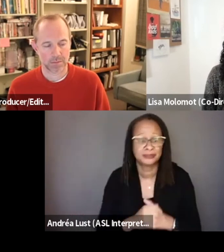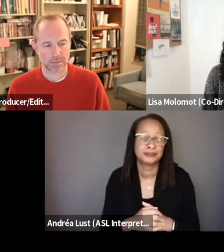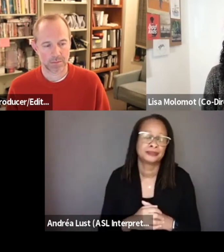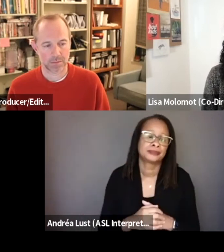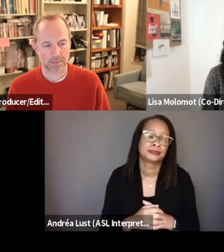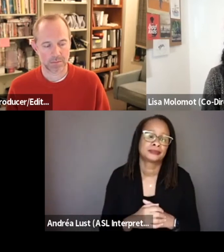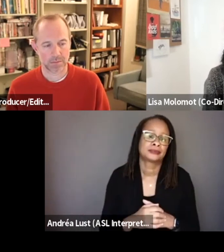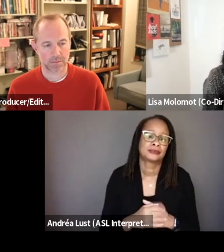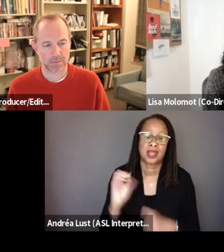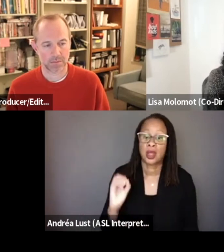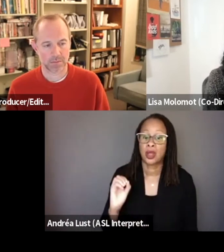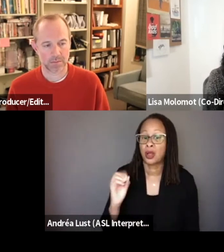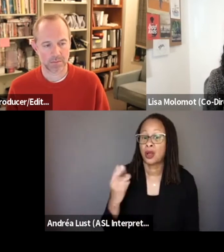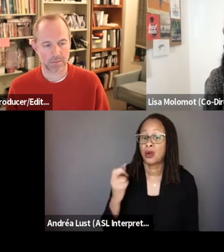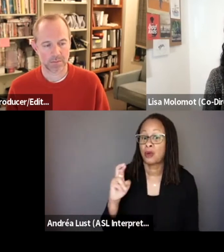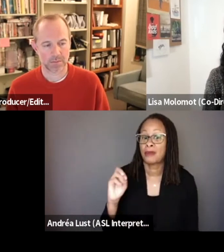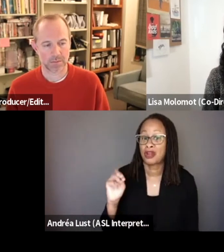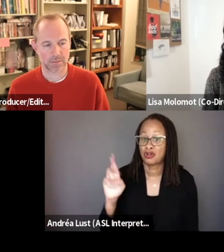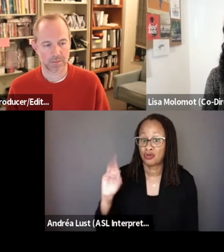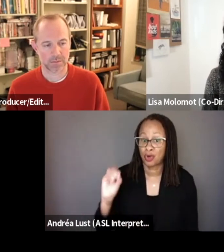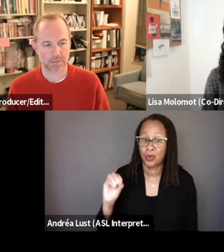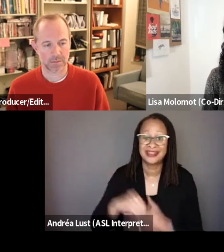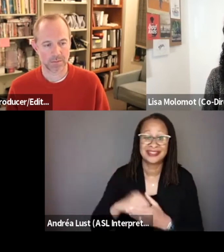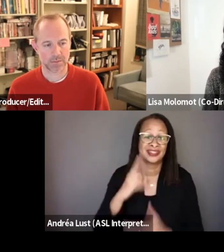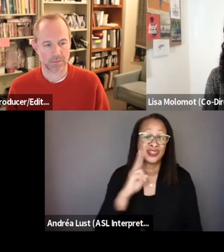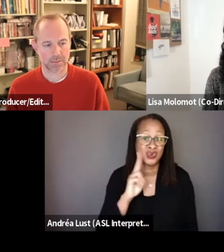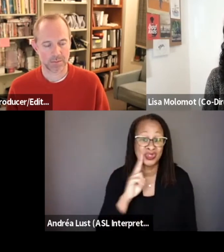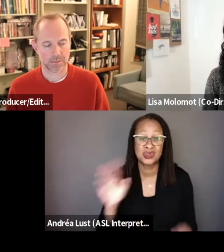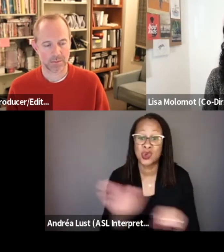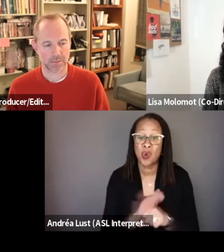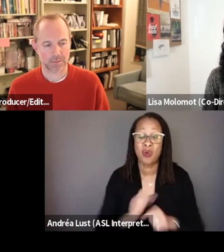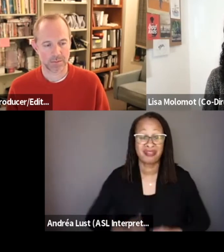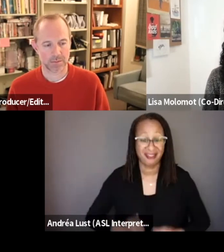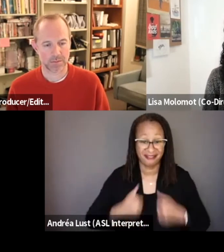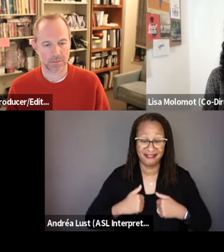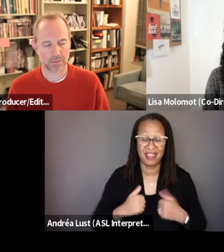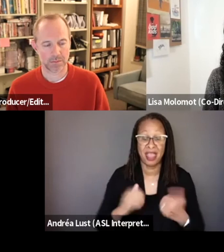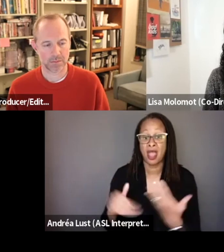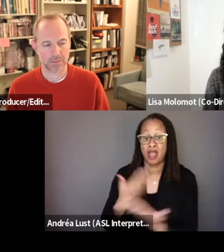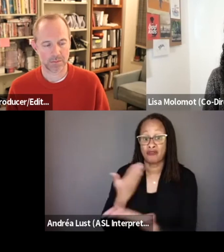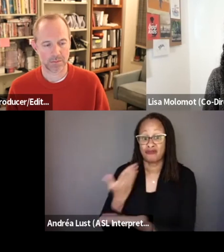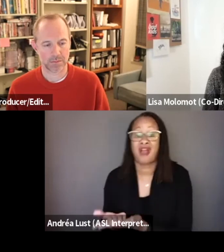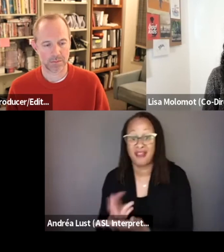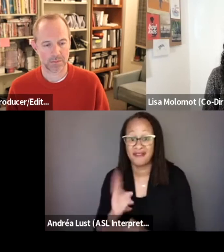Homero was in Houston his whole life. He came to Houston when he was five years old.